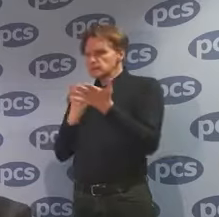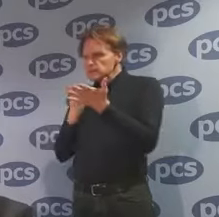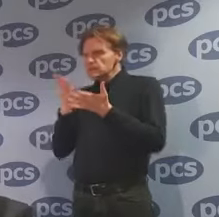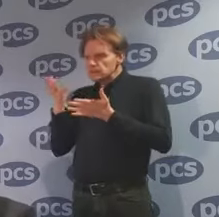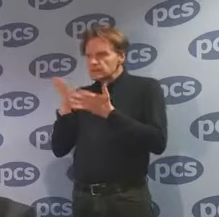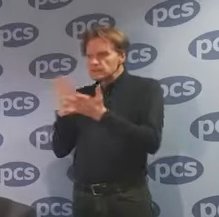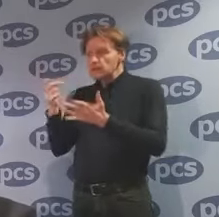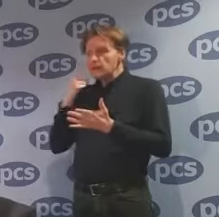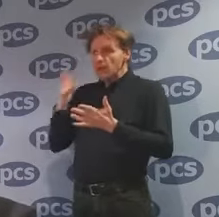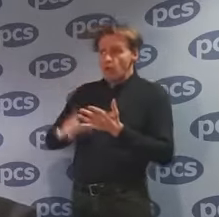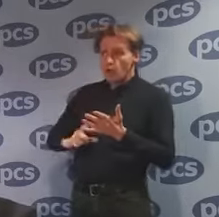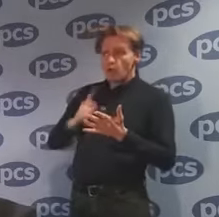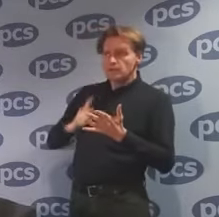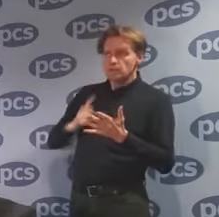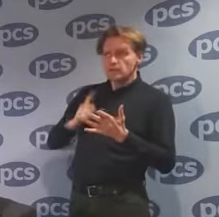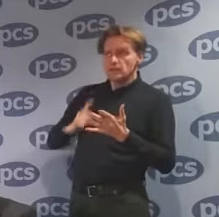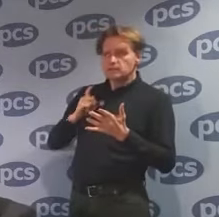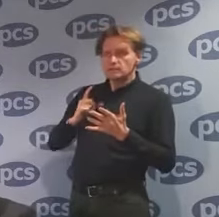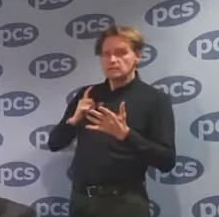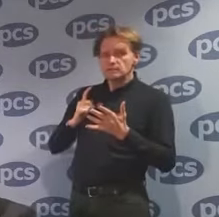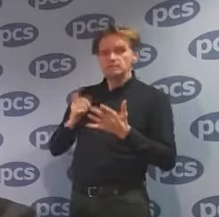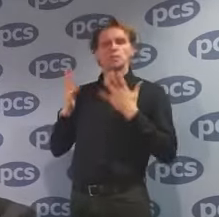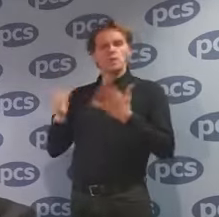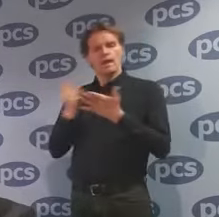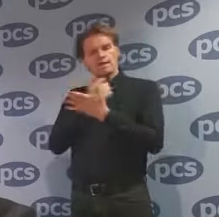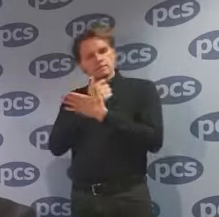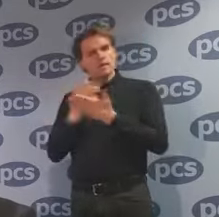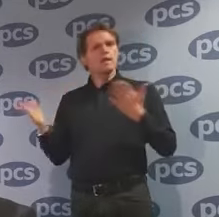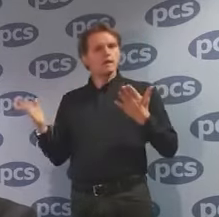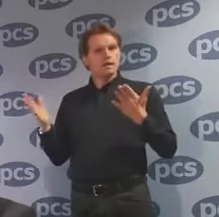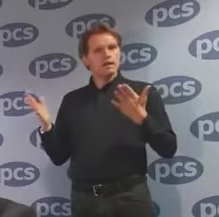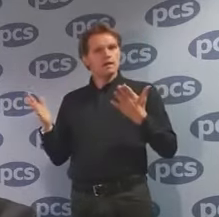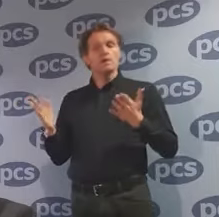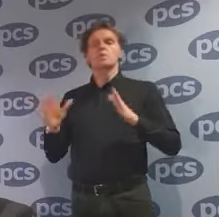I don't think we'll be really clear about that until some months into the